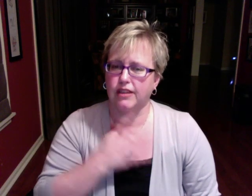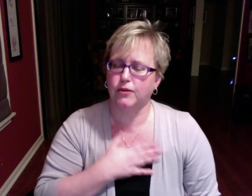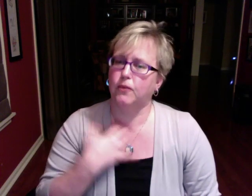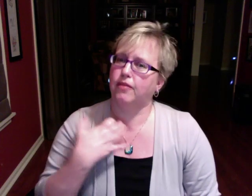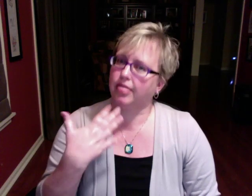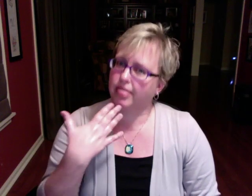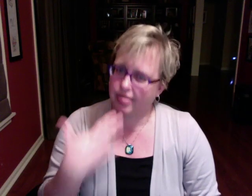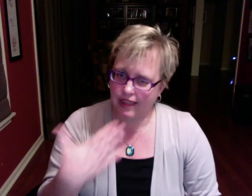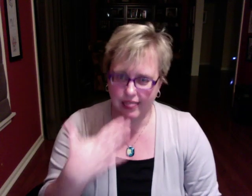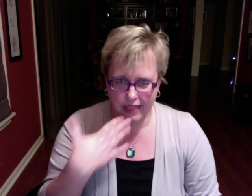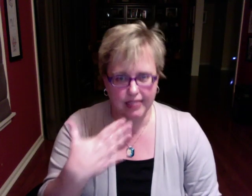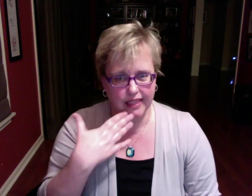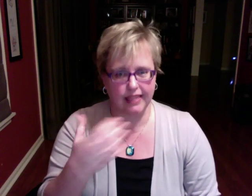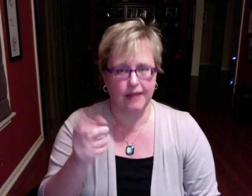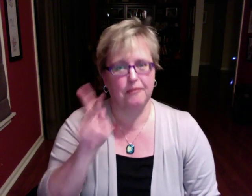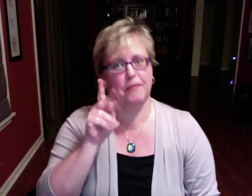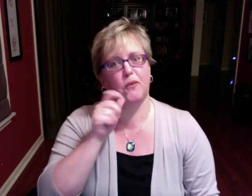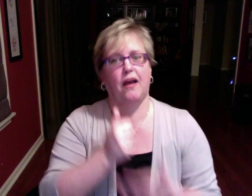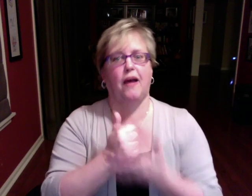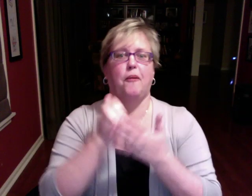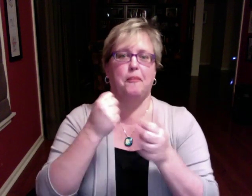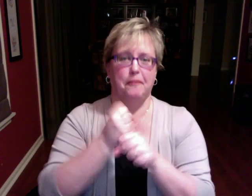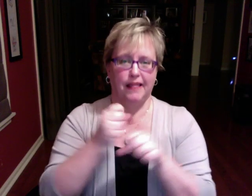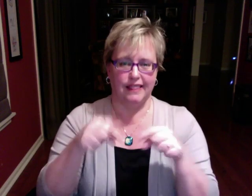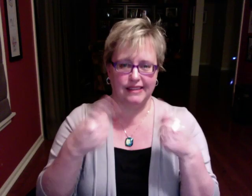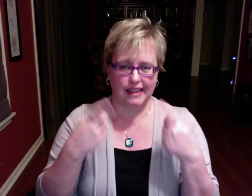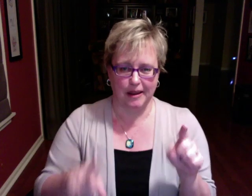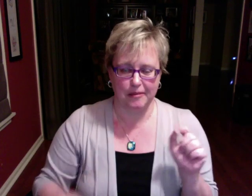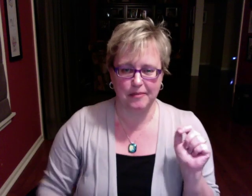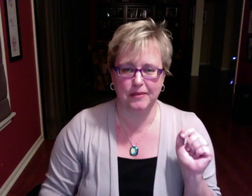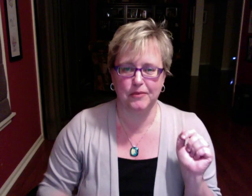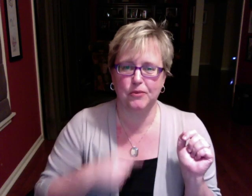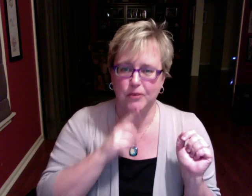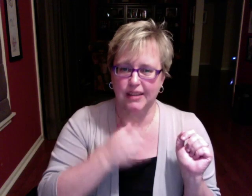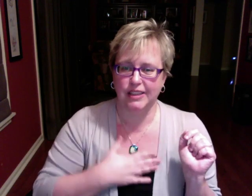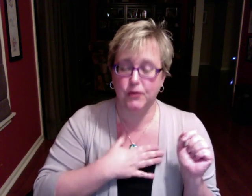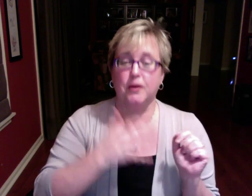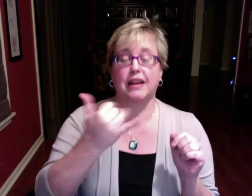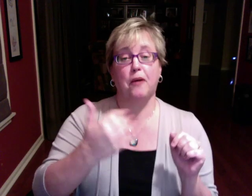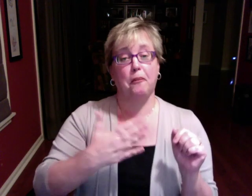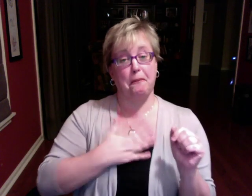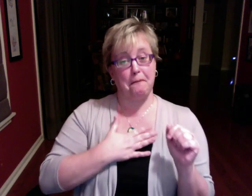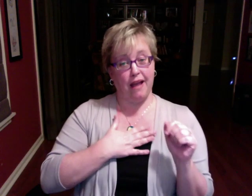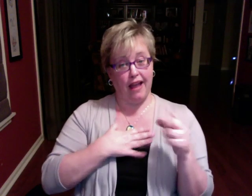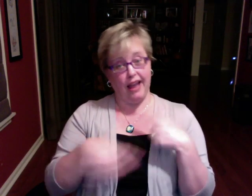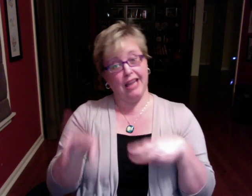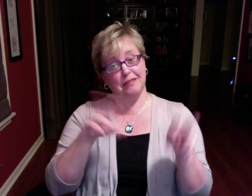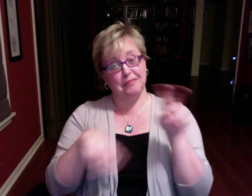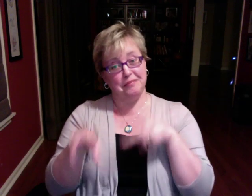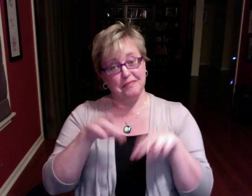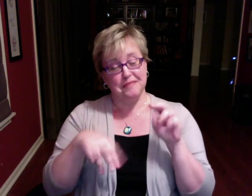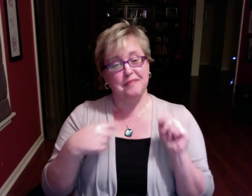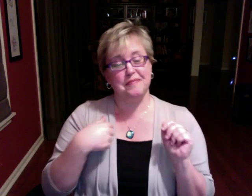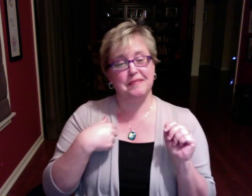Thanks to everyone who helped make this happen. I really enjoyed myself. Now my thoughts on the candidates.